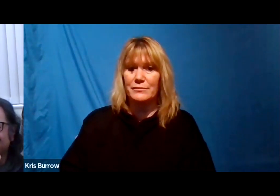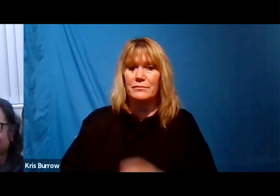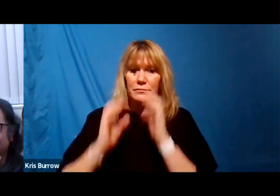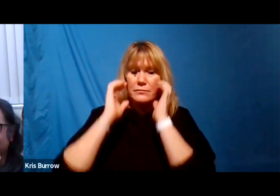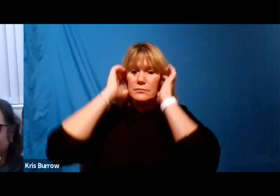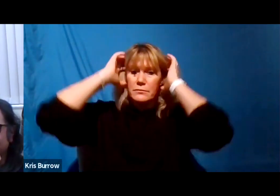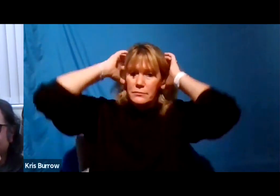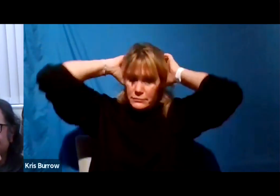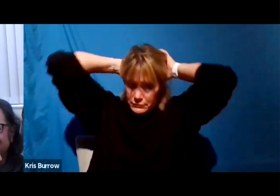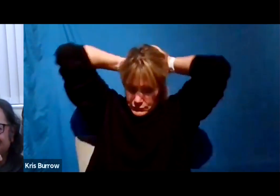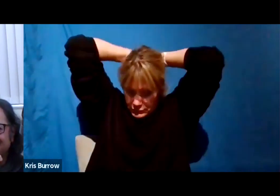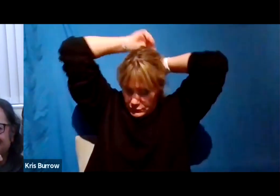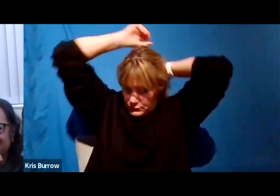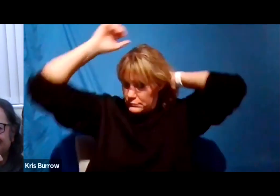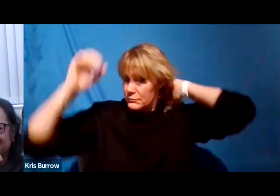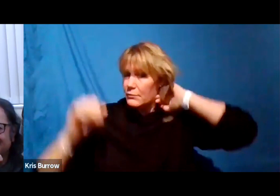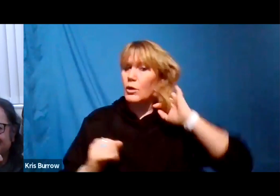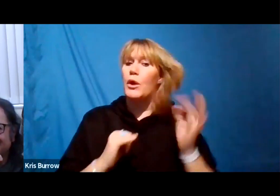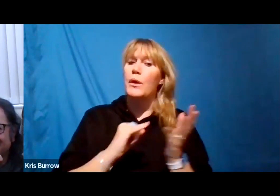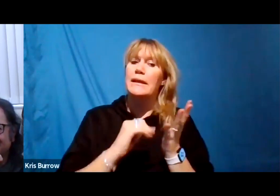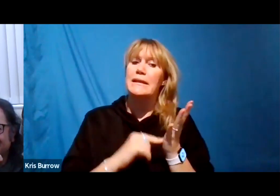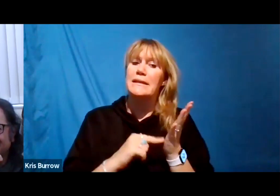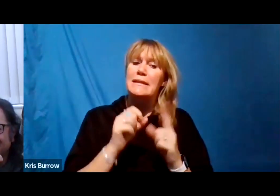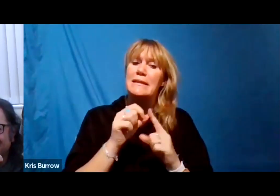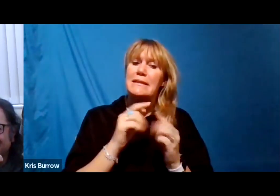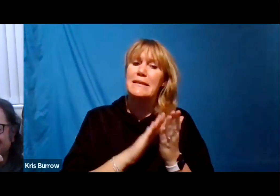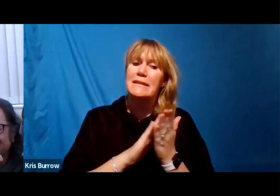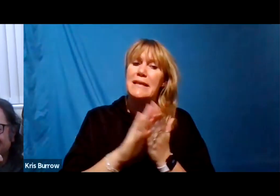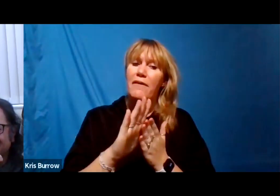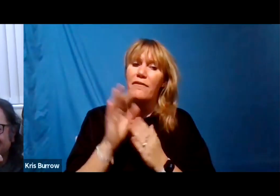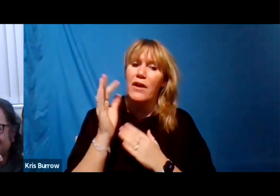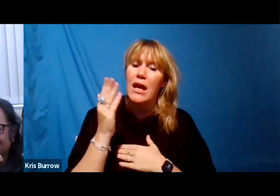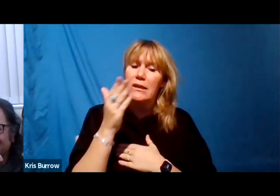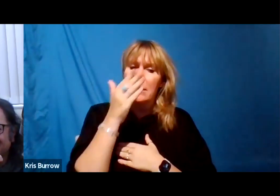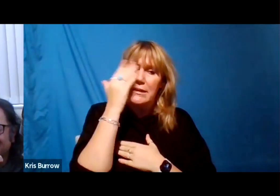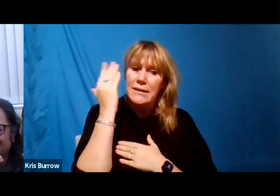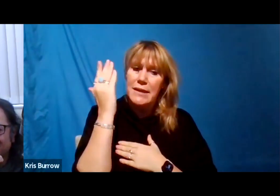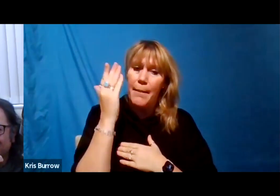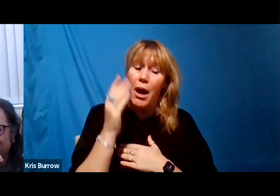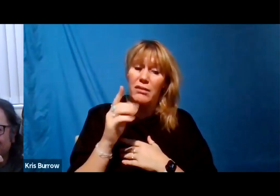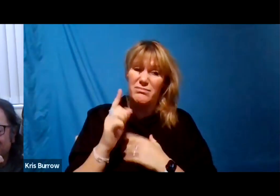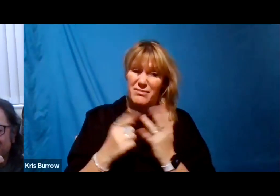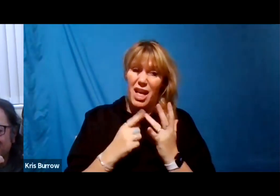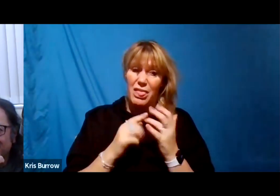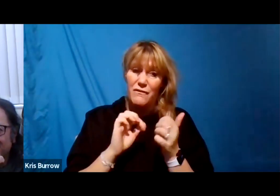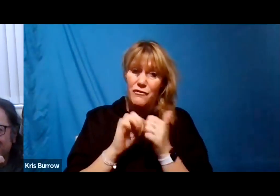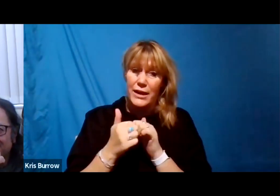to move things forward if we all work together for a better forever